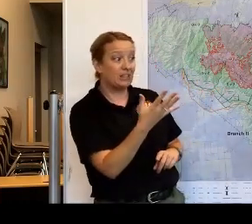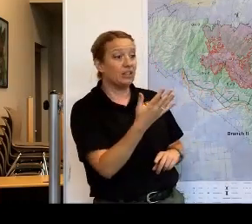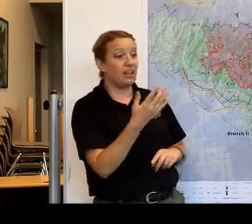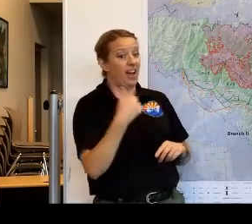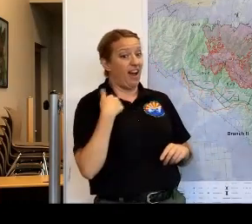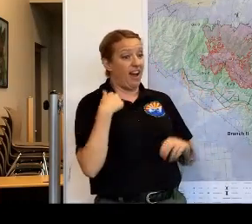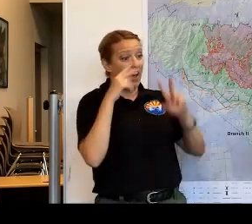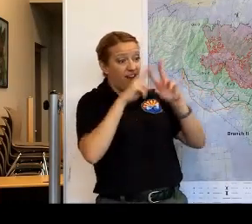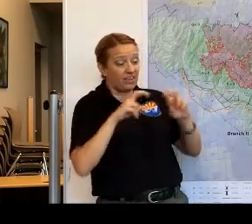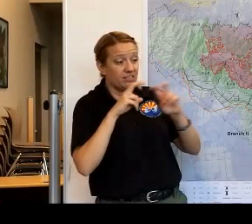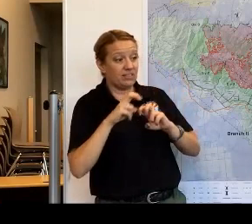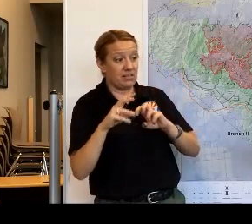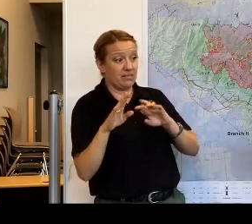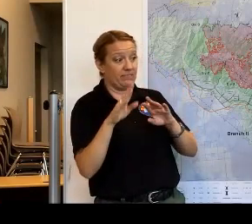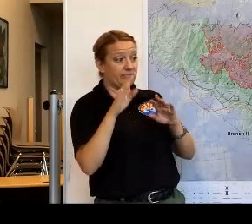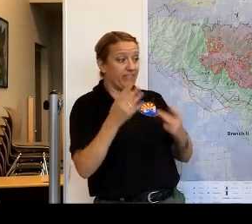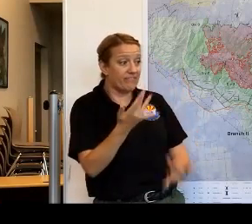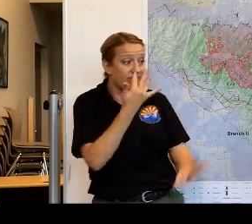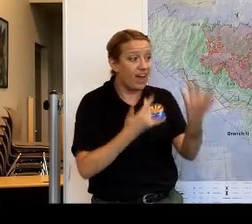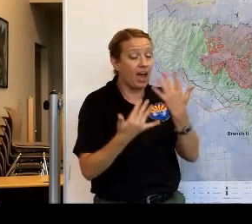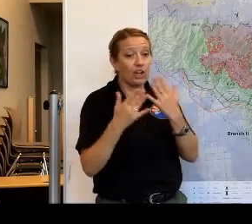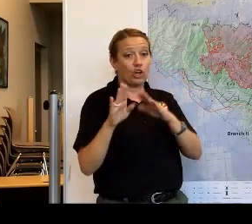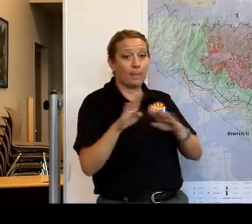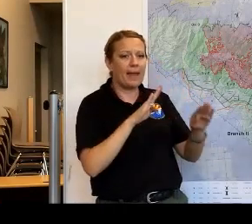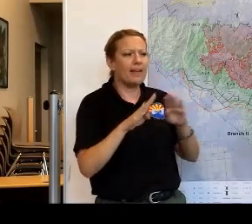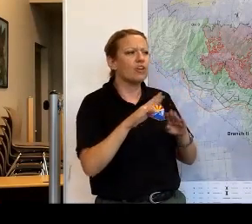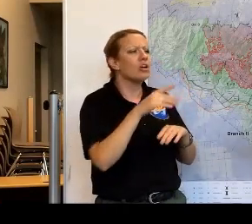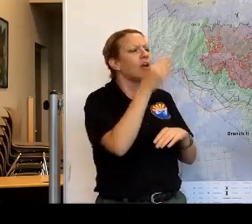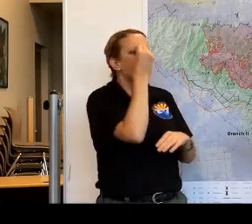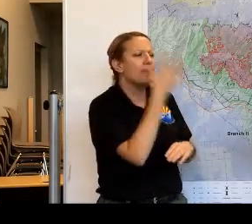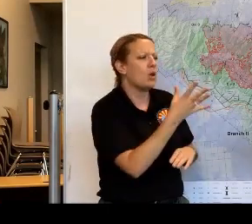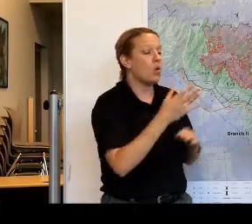determine how they do things like burnouts how they where they maybe